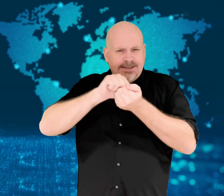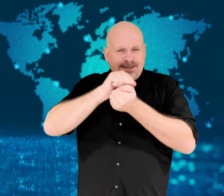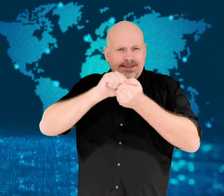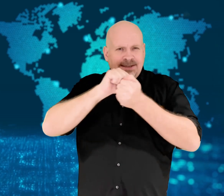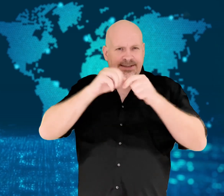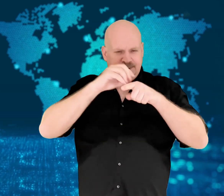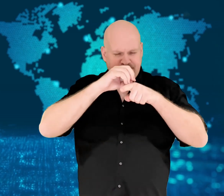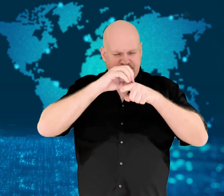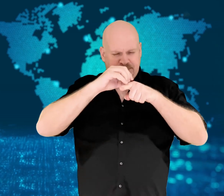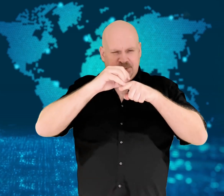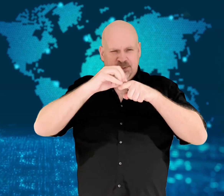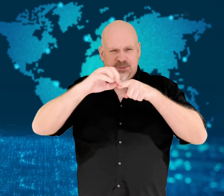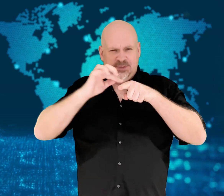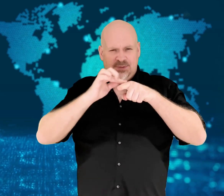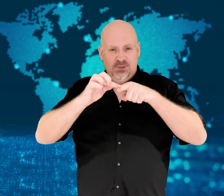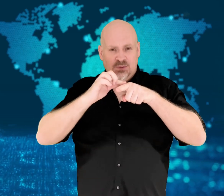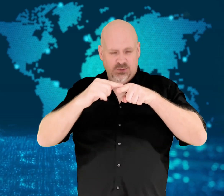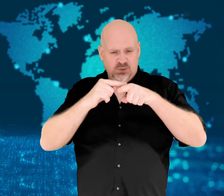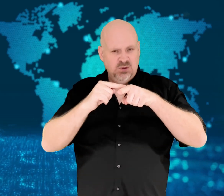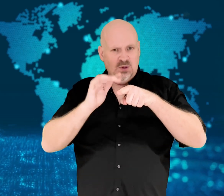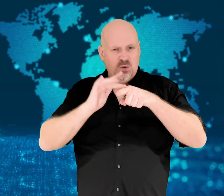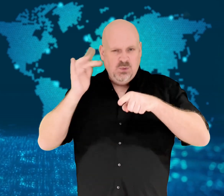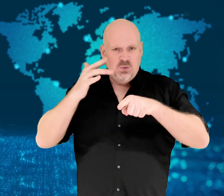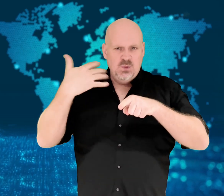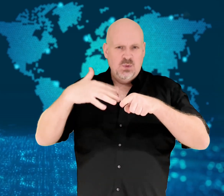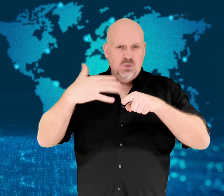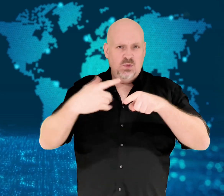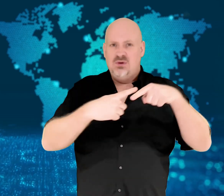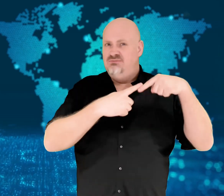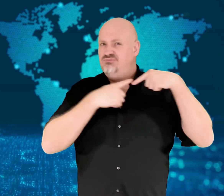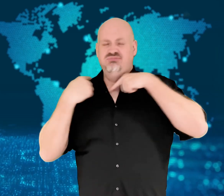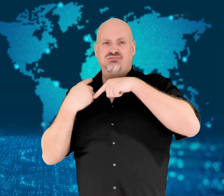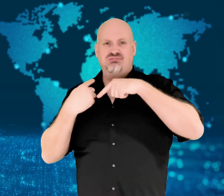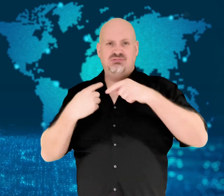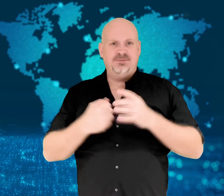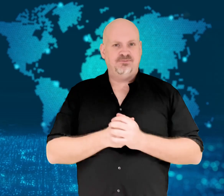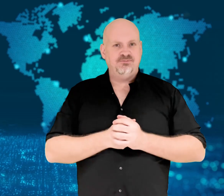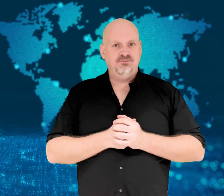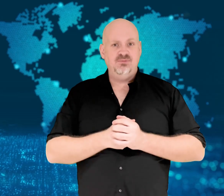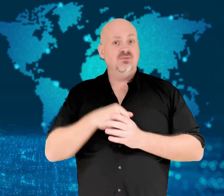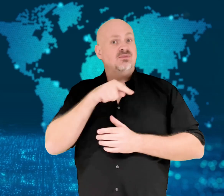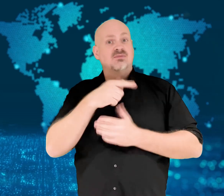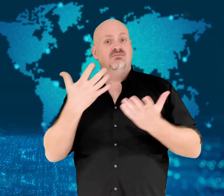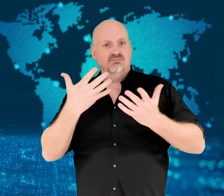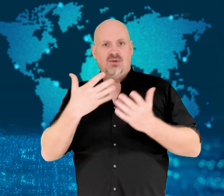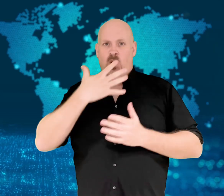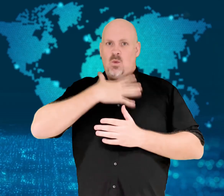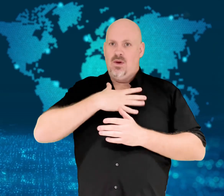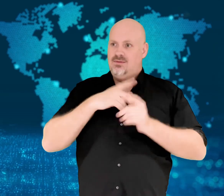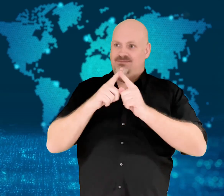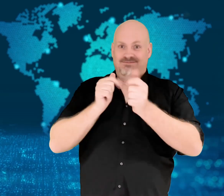The strings causing the deaths and injuries were razor-sharp,